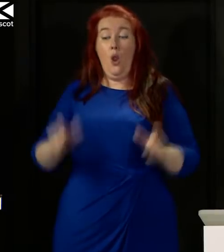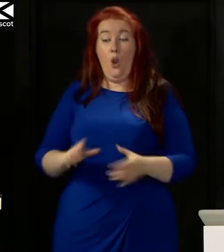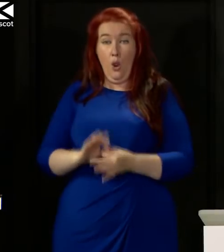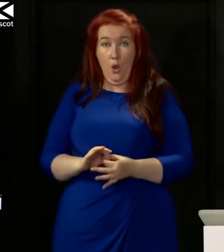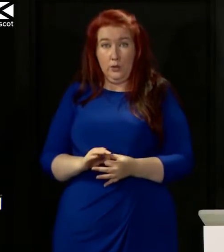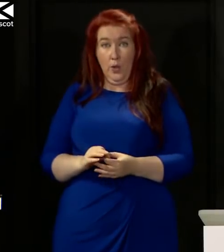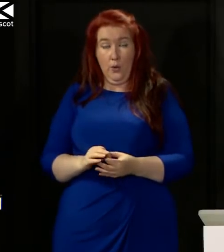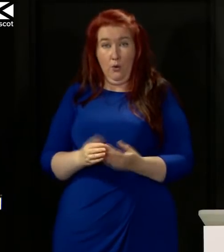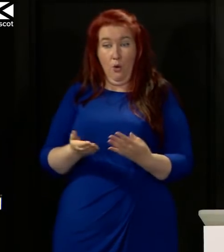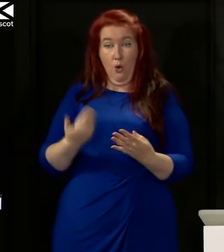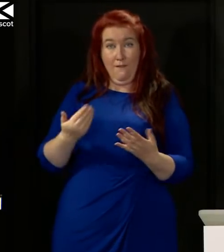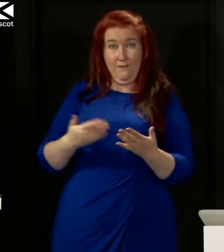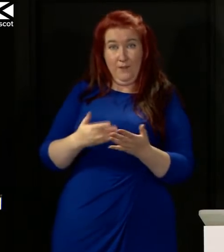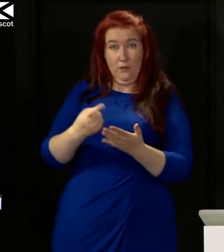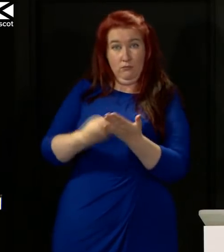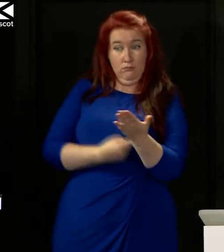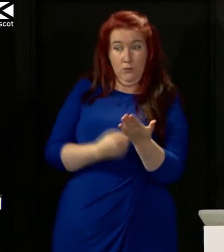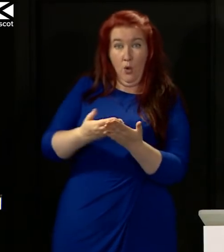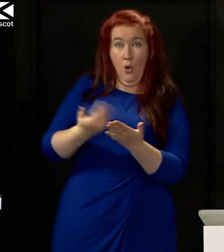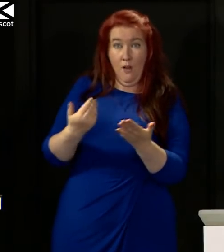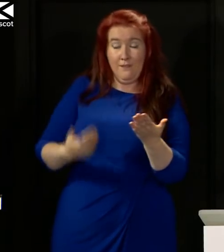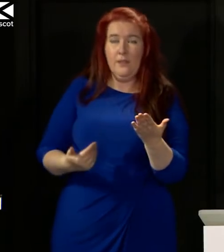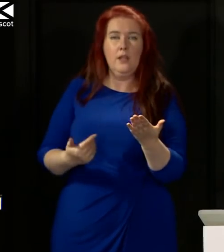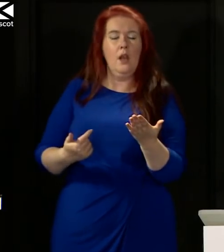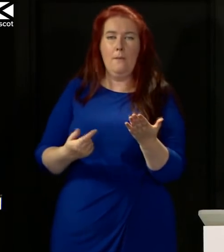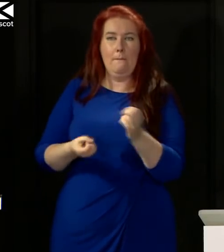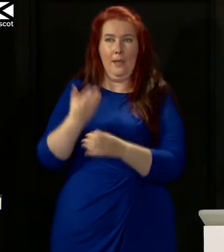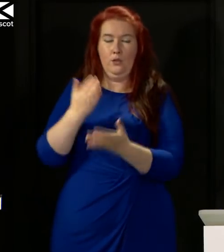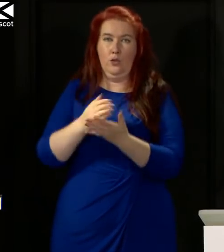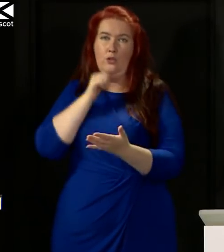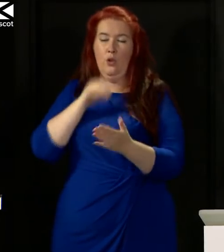do that at a pace that allows it to circulate again and that as we come out of lockdown